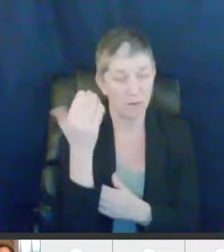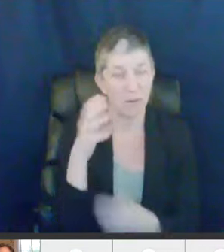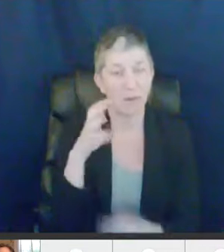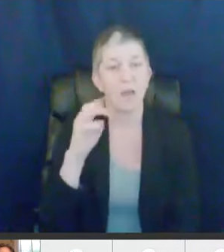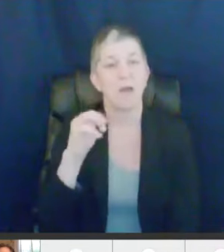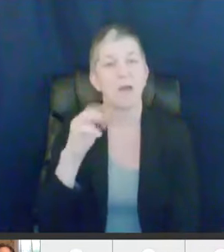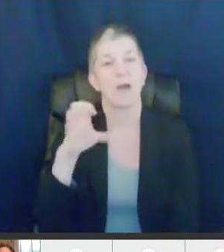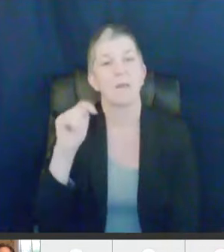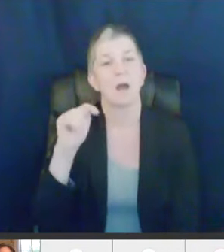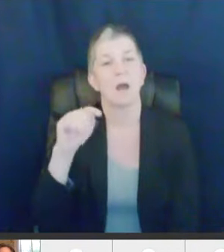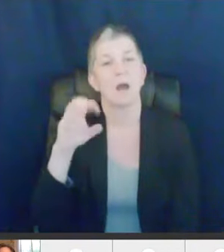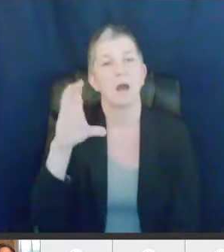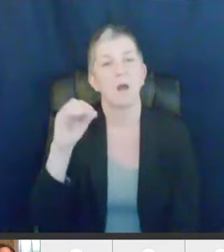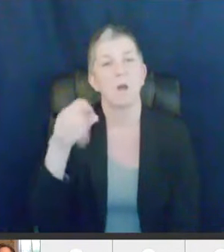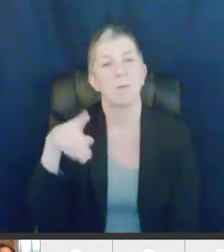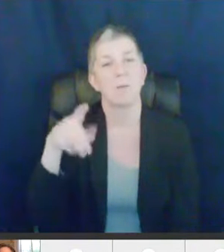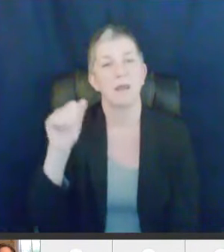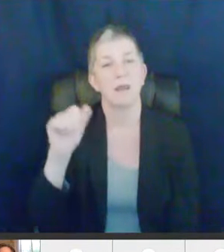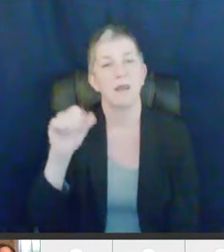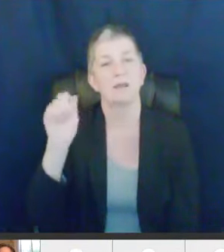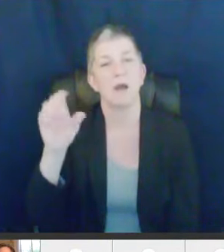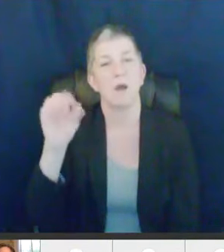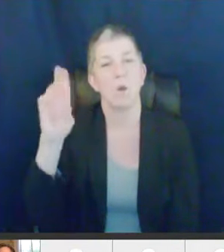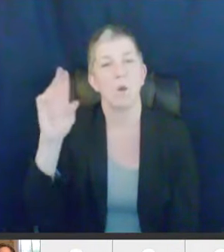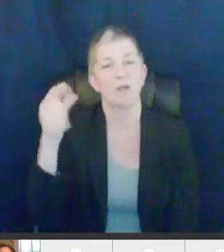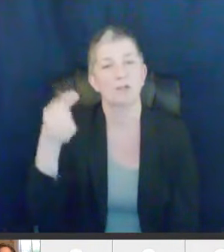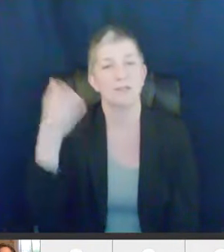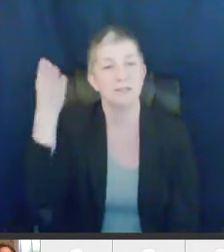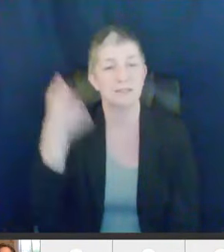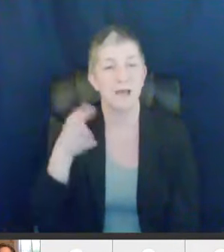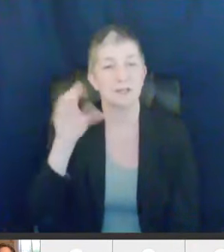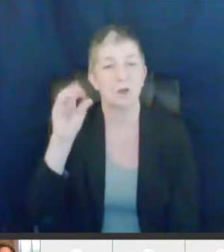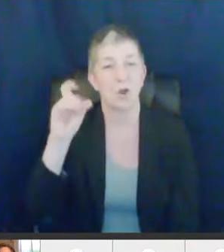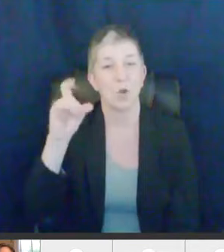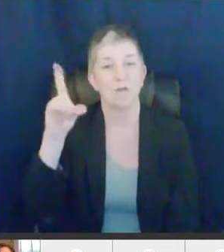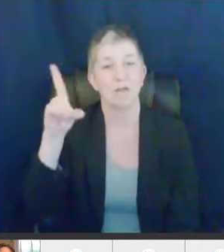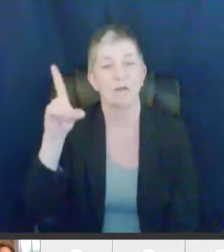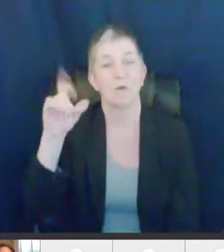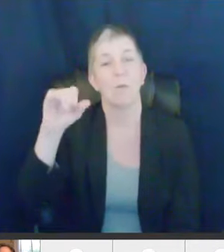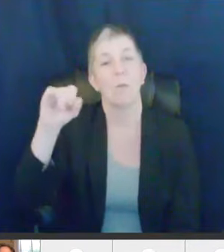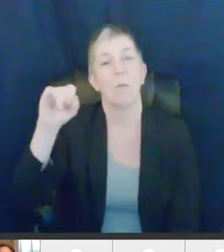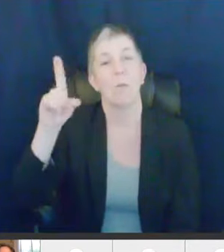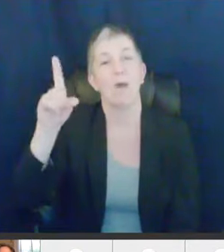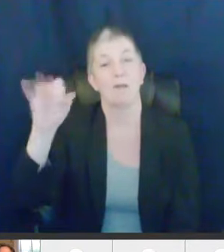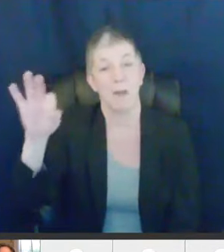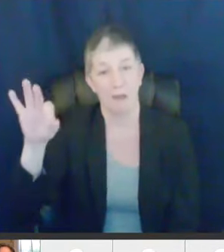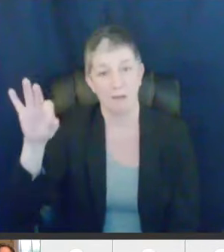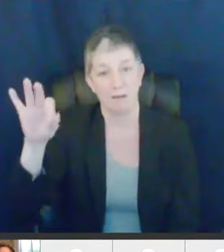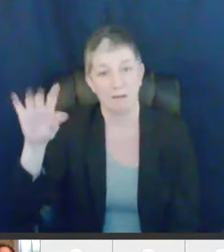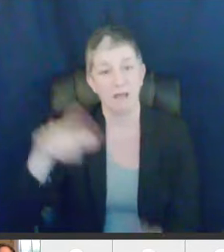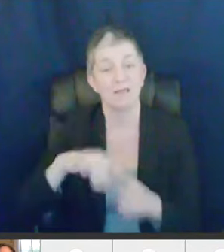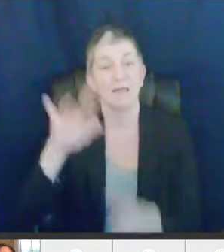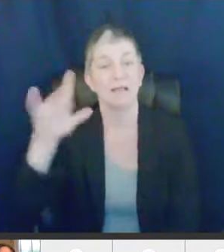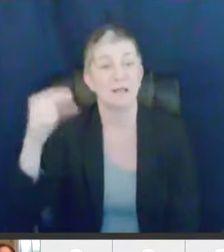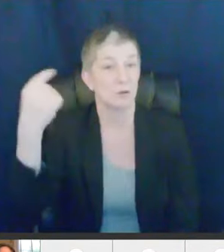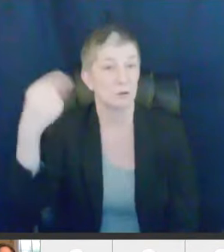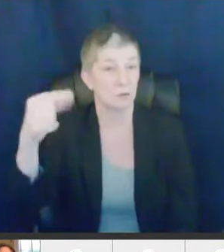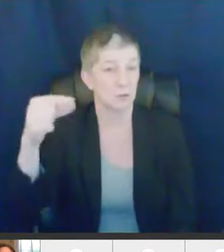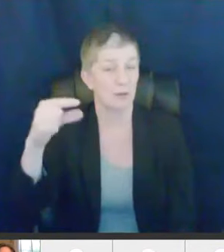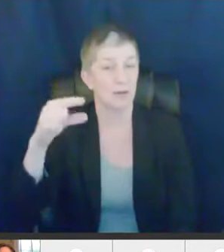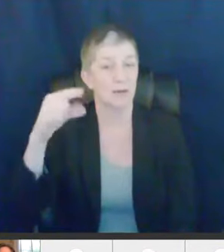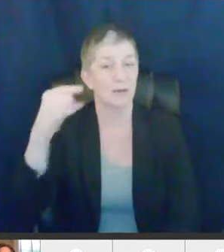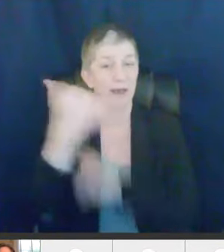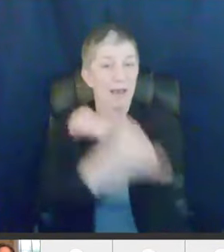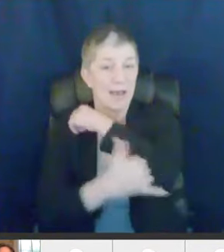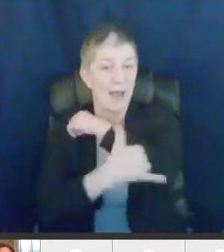montcopa.org/covid-19 by clicking on the green county testing information button